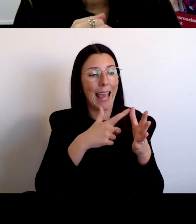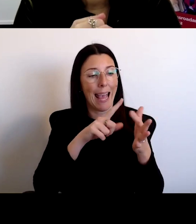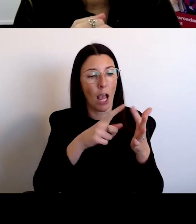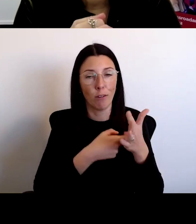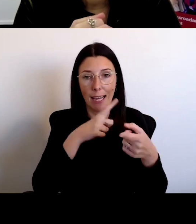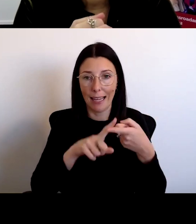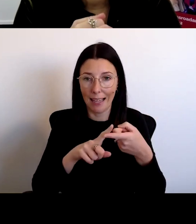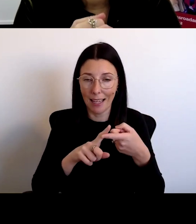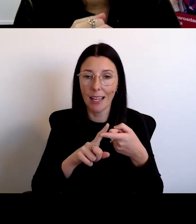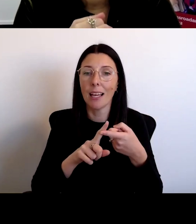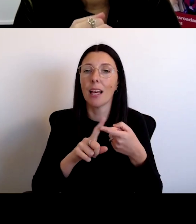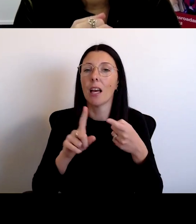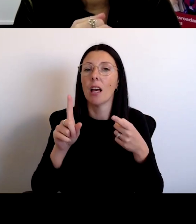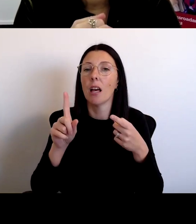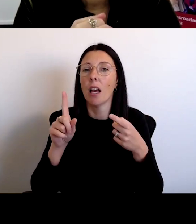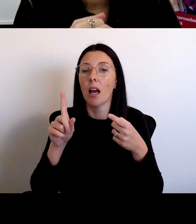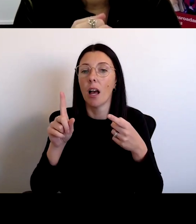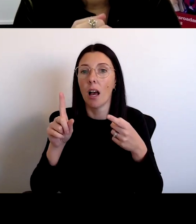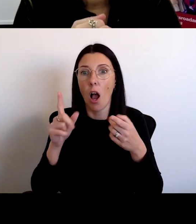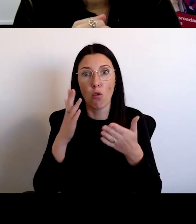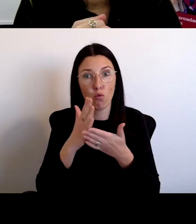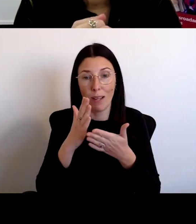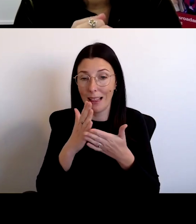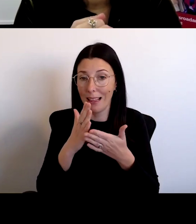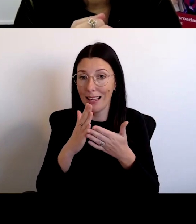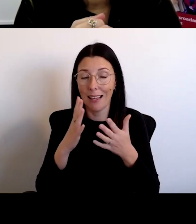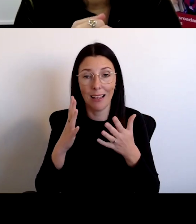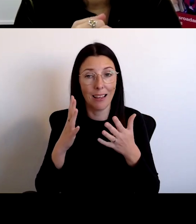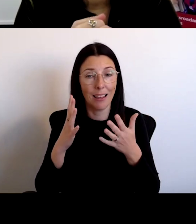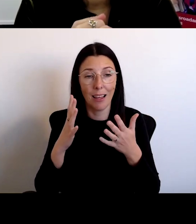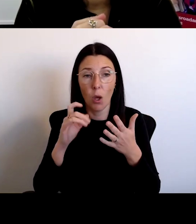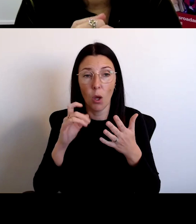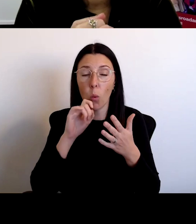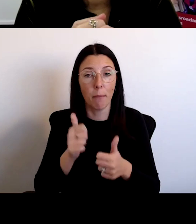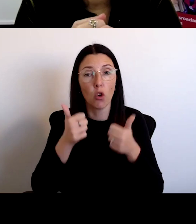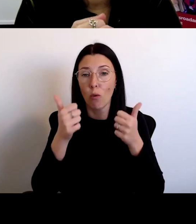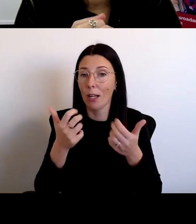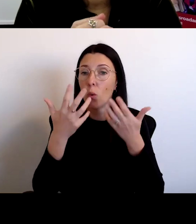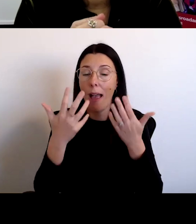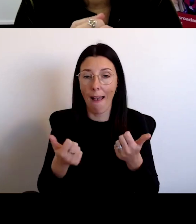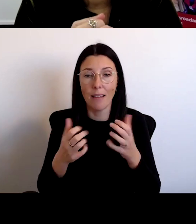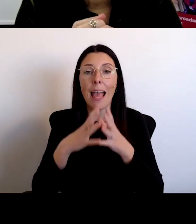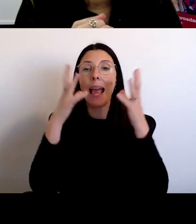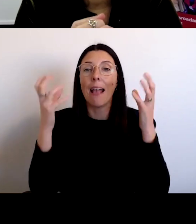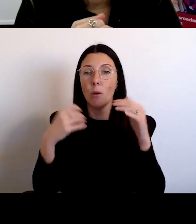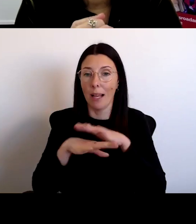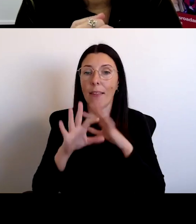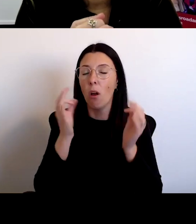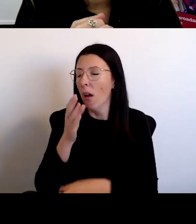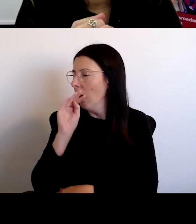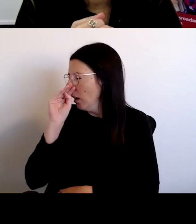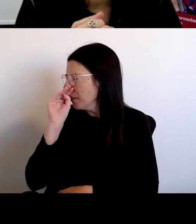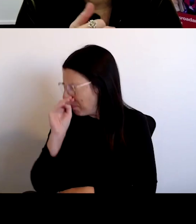not top-down or bottom-up but it's really great to have everybody in the organisation including